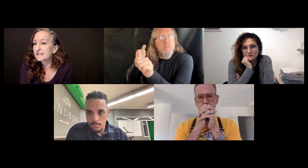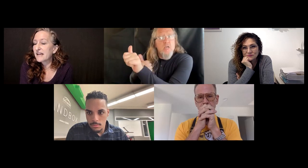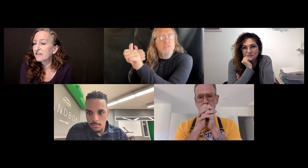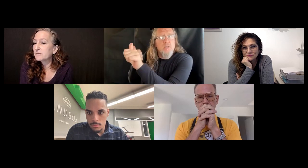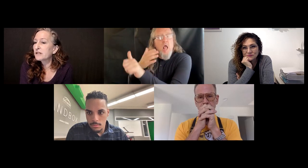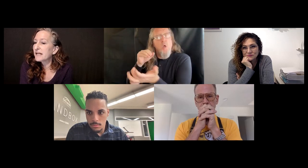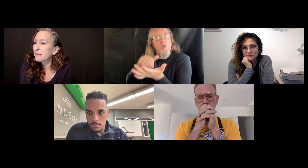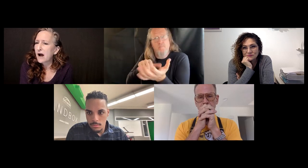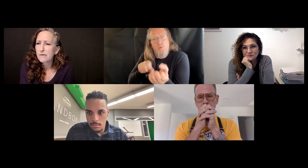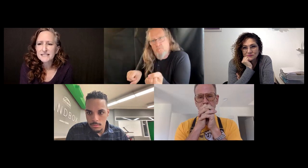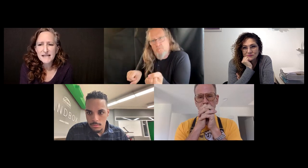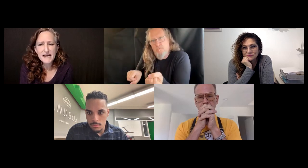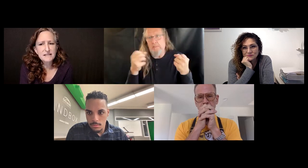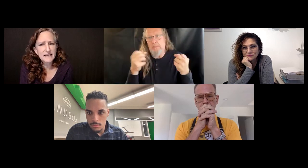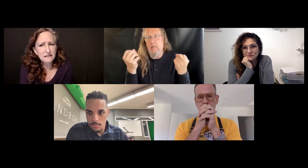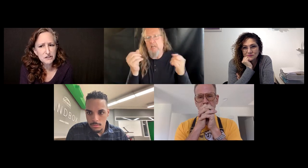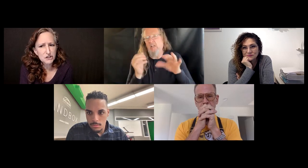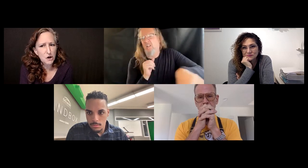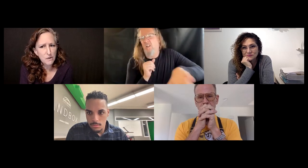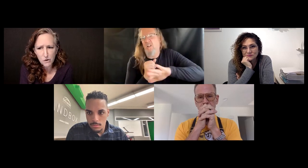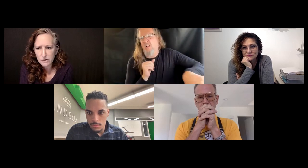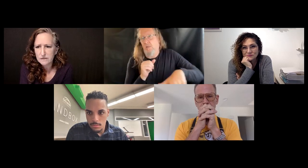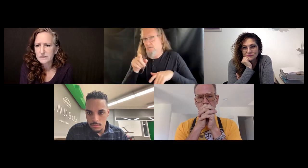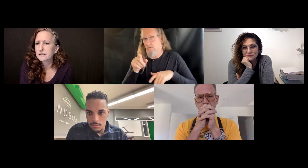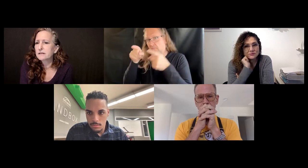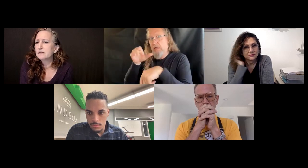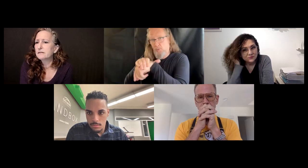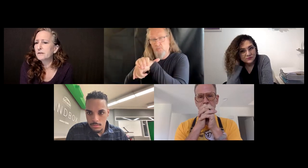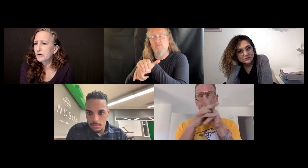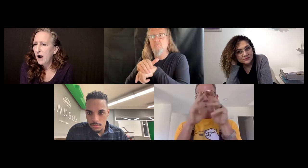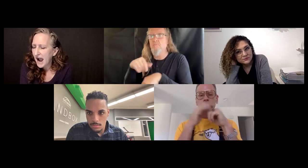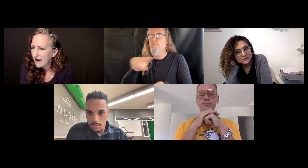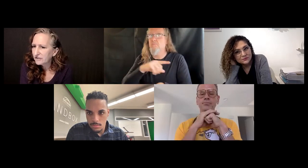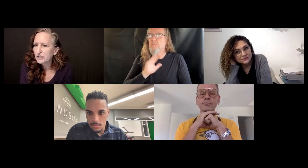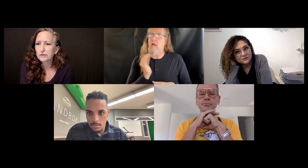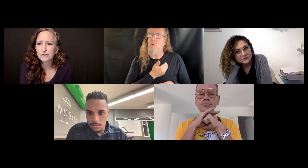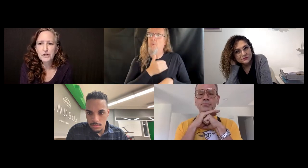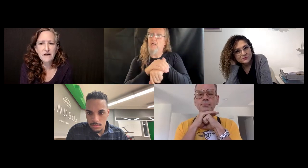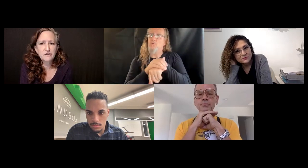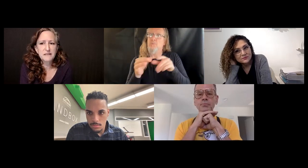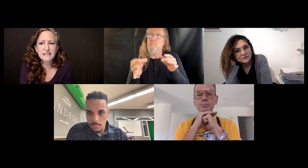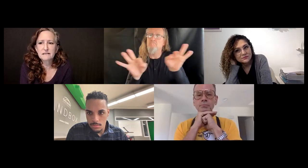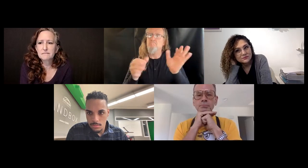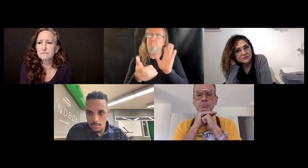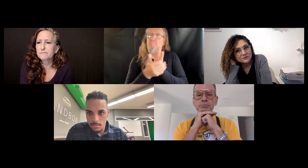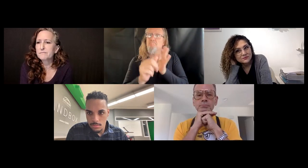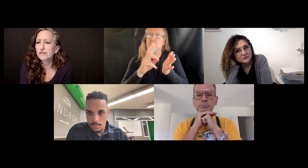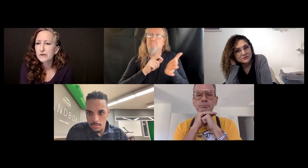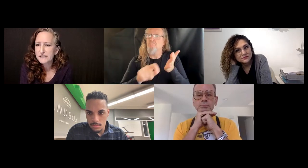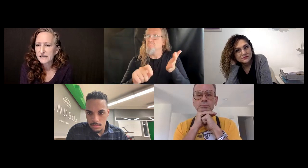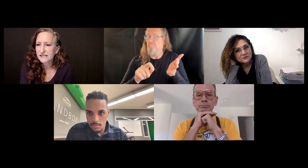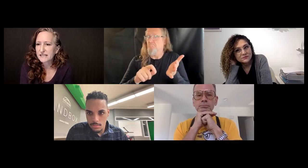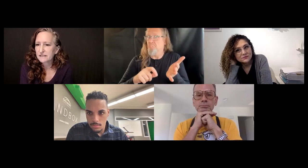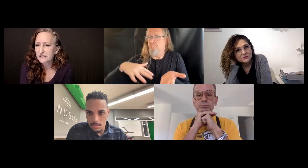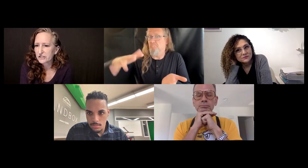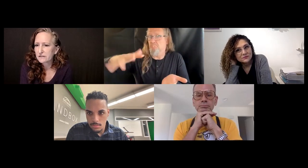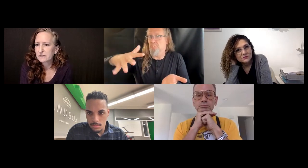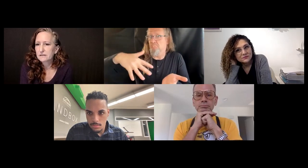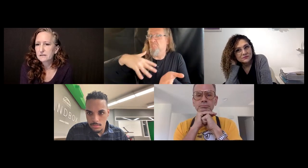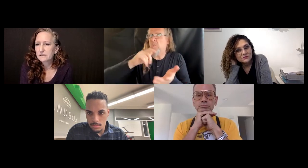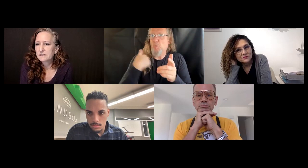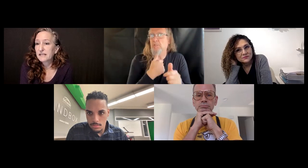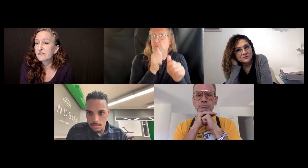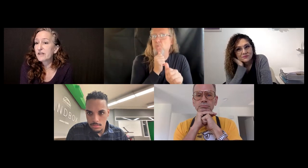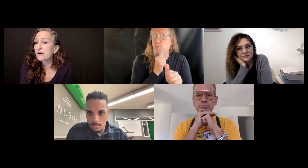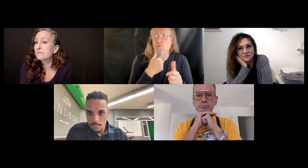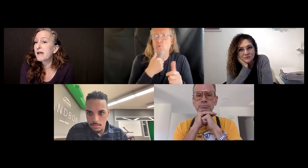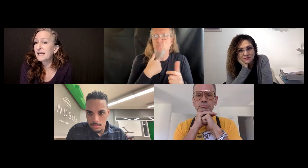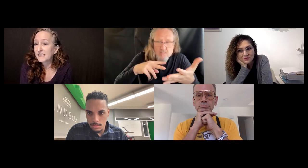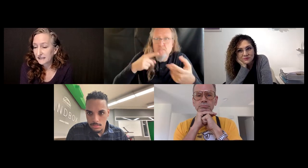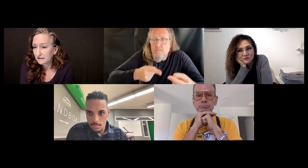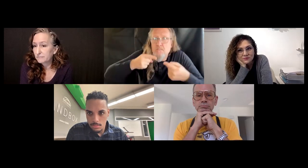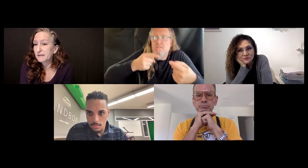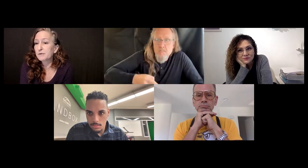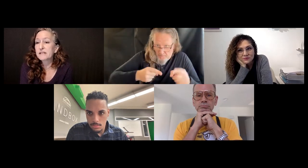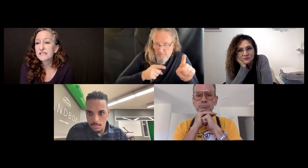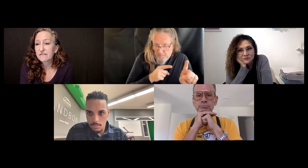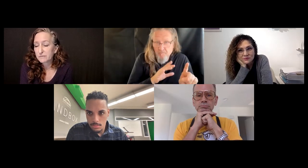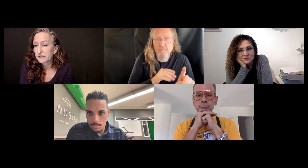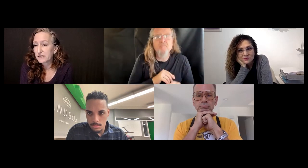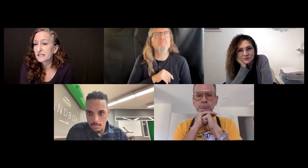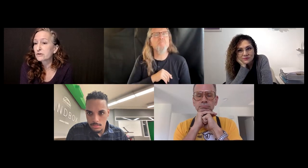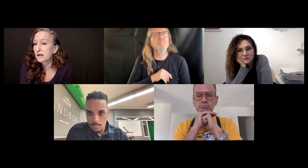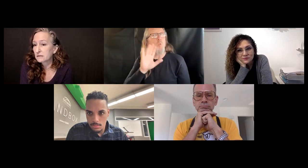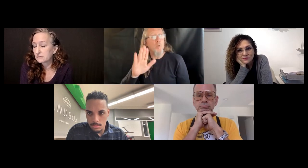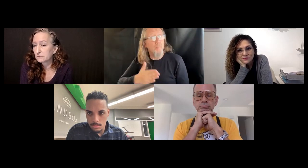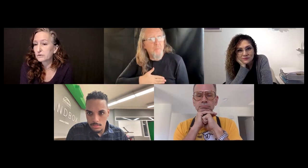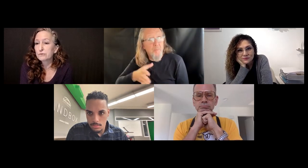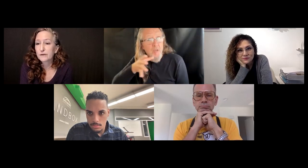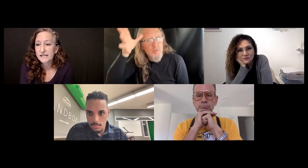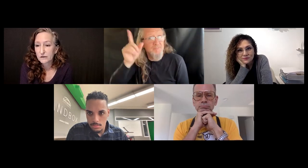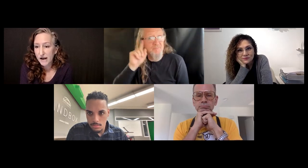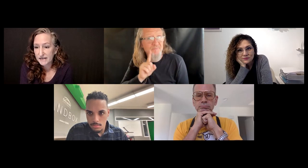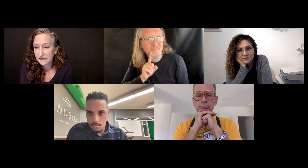We always said English is so important. You have to learn. You have to be fluent in English, even though many people in the deaf community struggle to read and write English.